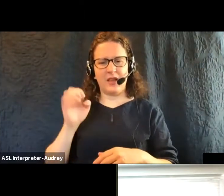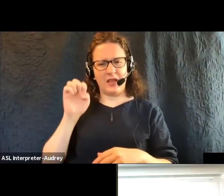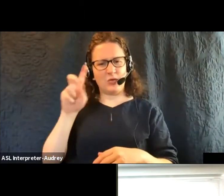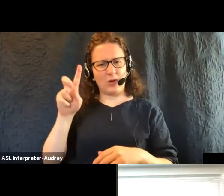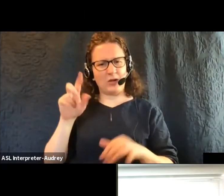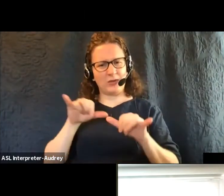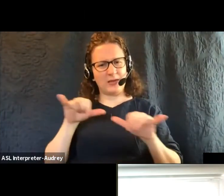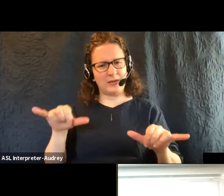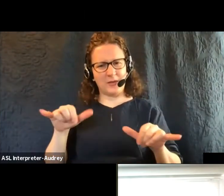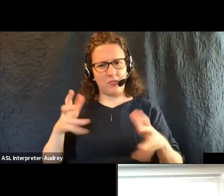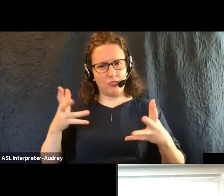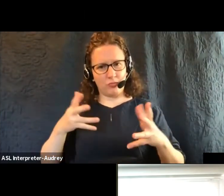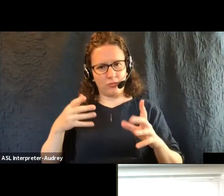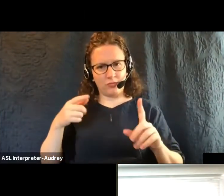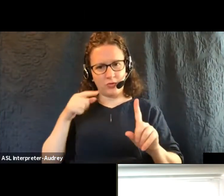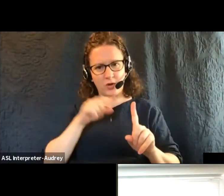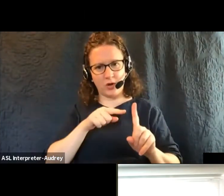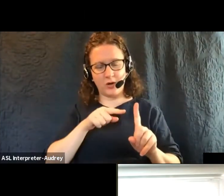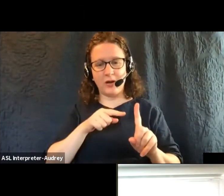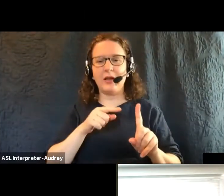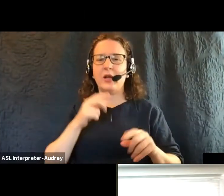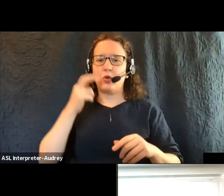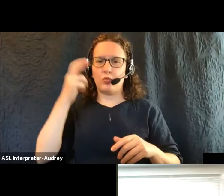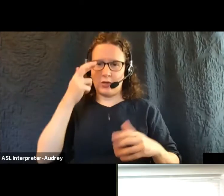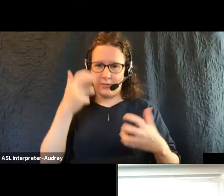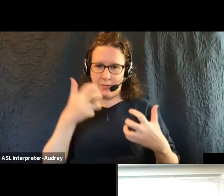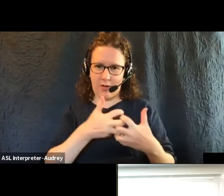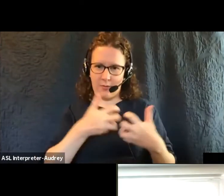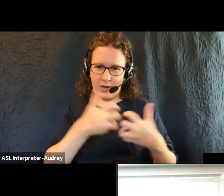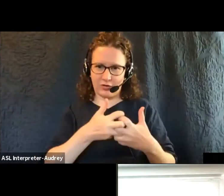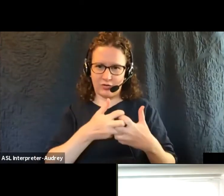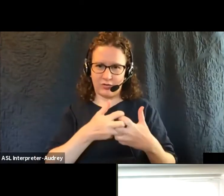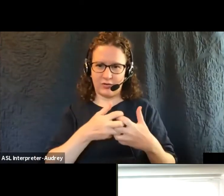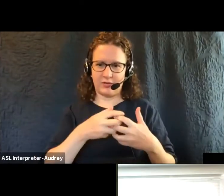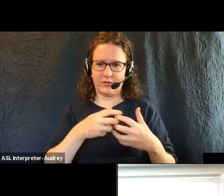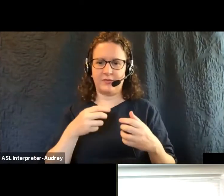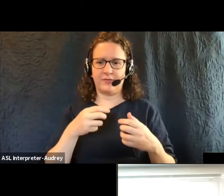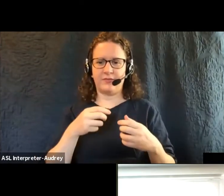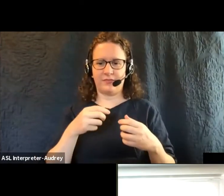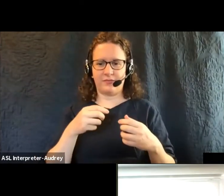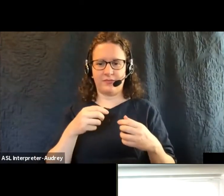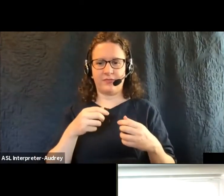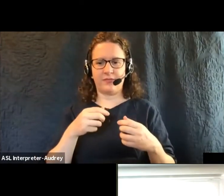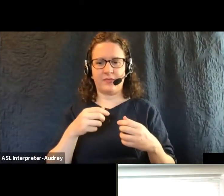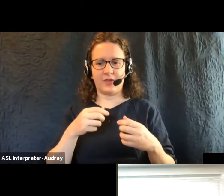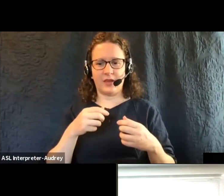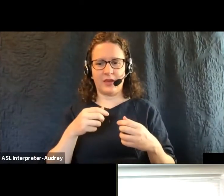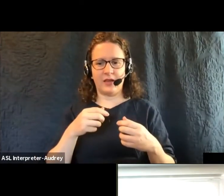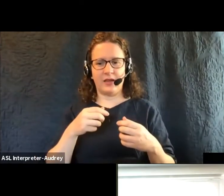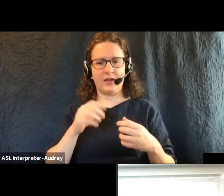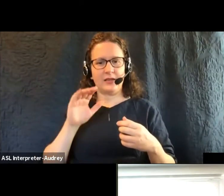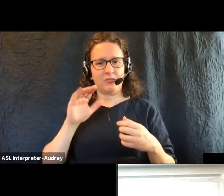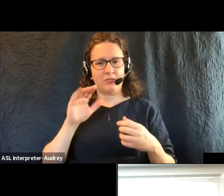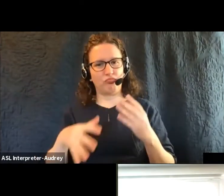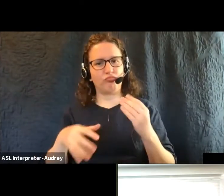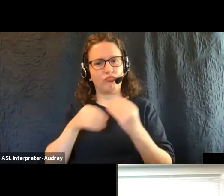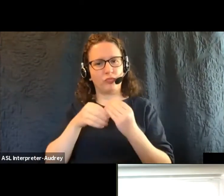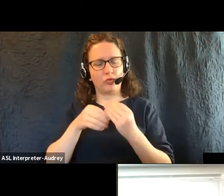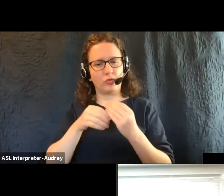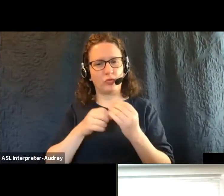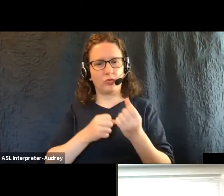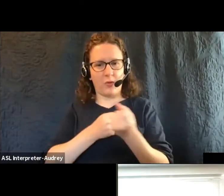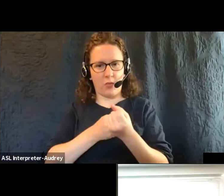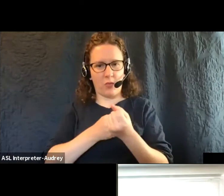is the reasonable accommodation, which they see as additional supports to learning.